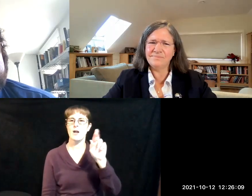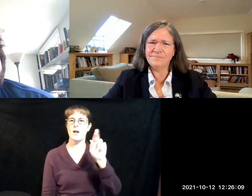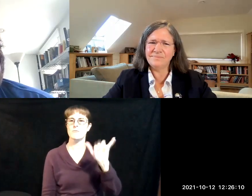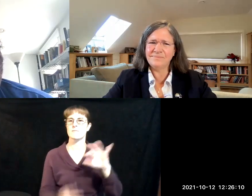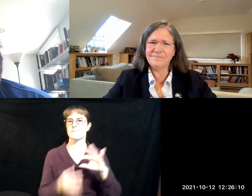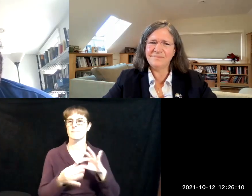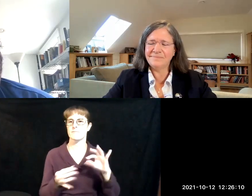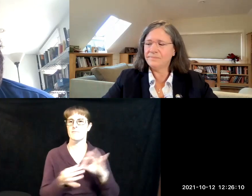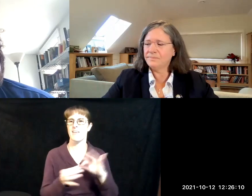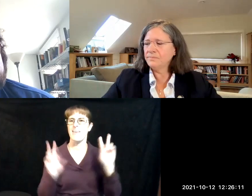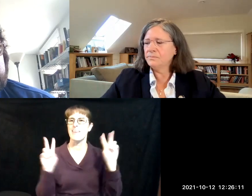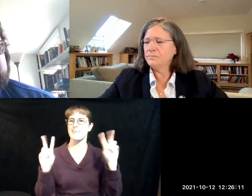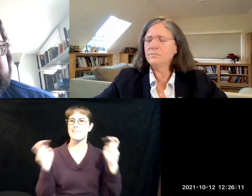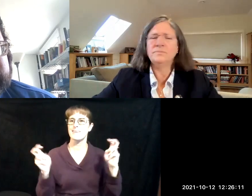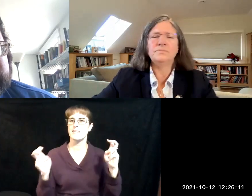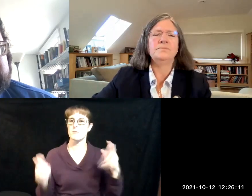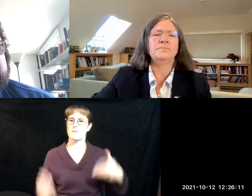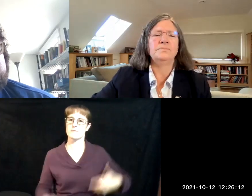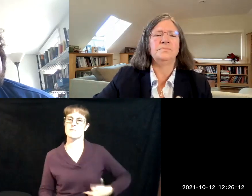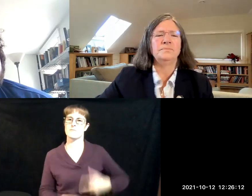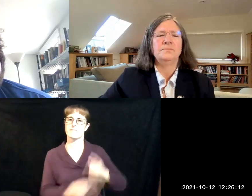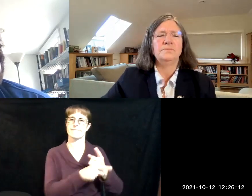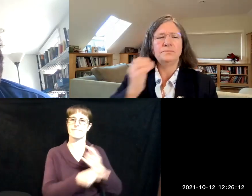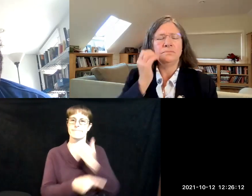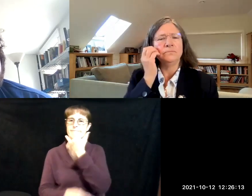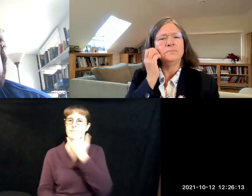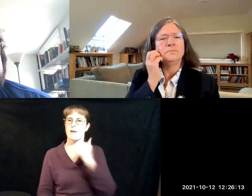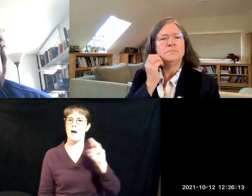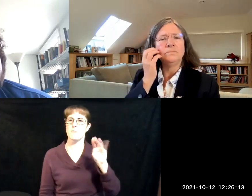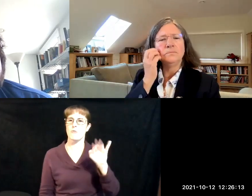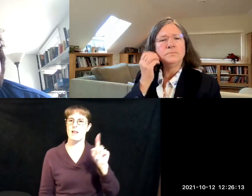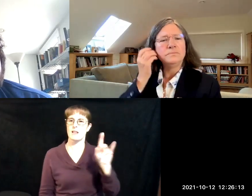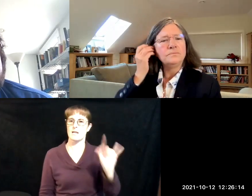I want to take note of something else that you explored in your book.